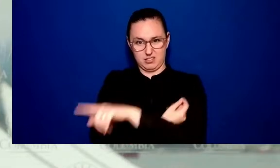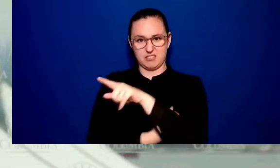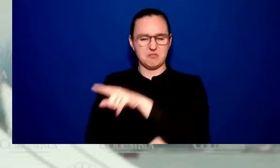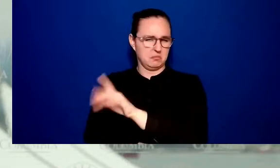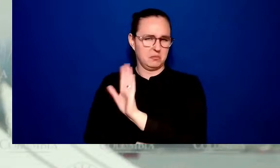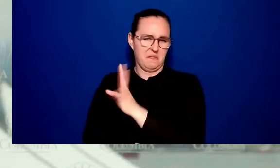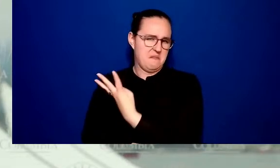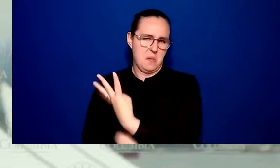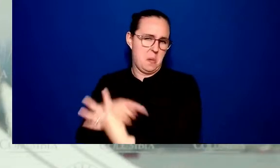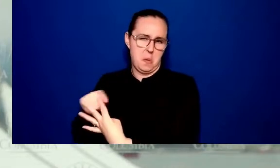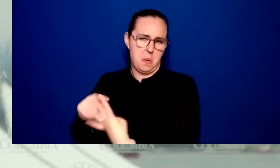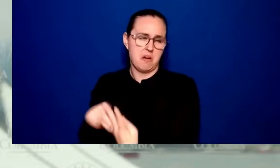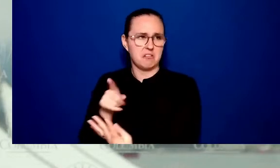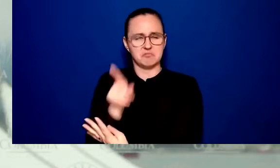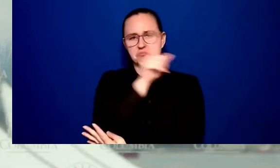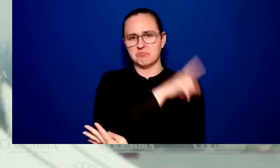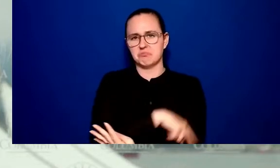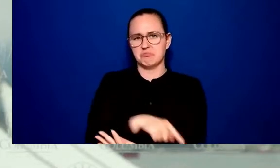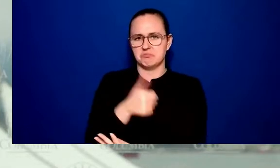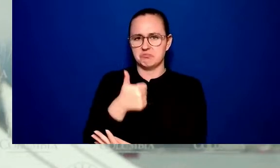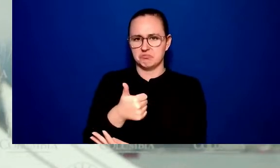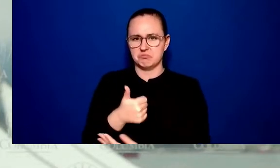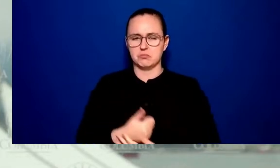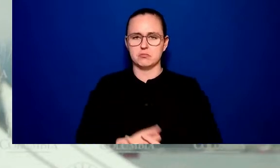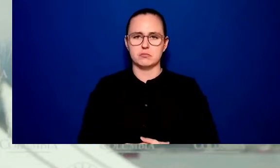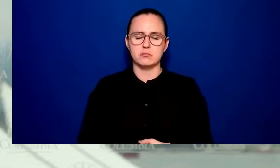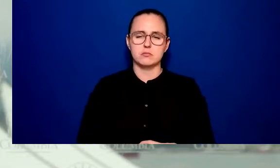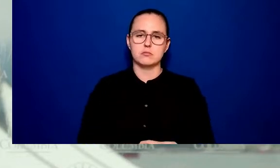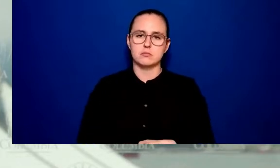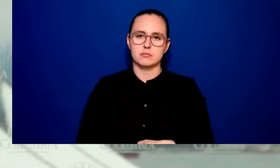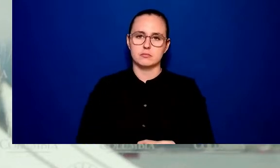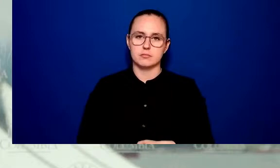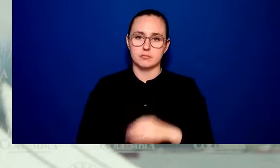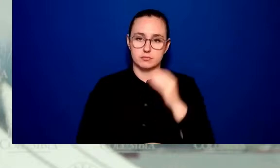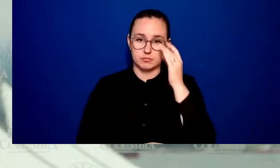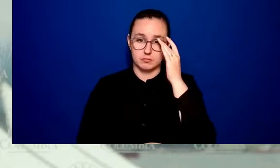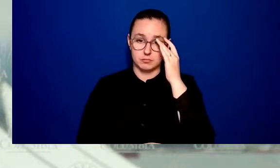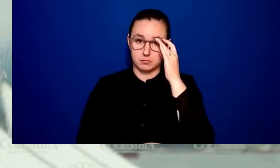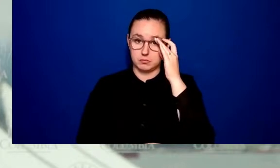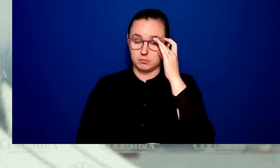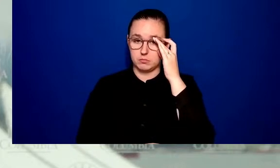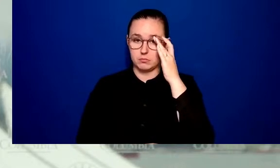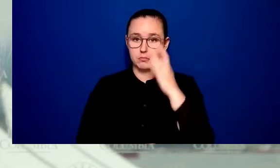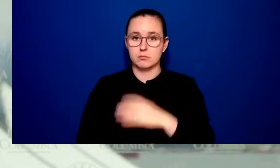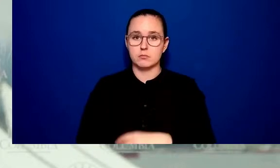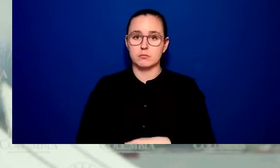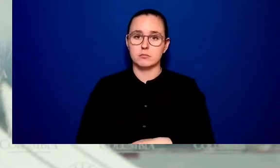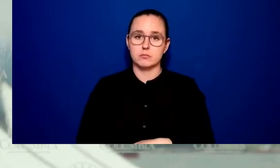in the coming weeks. Because this is. This is a, uh, in